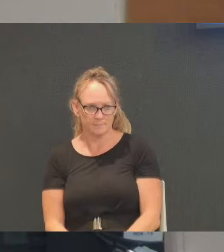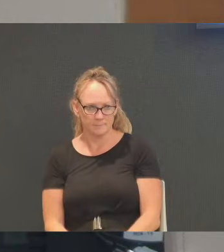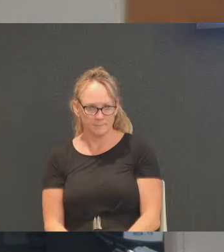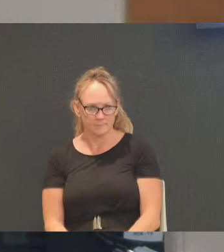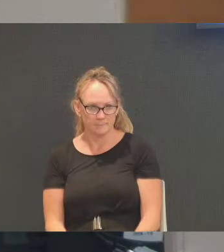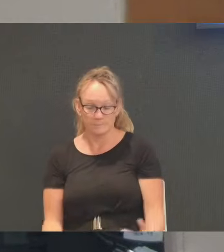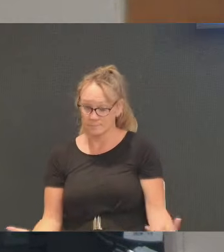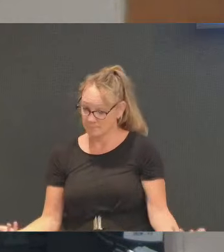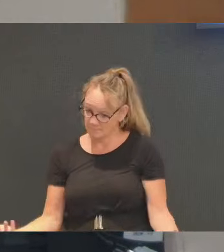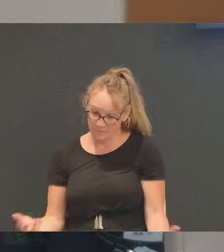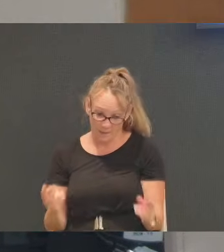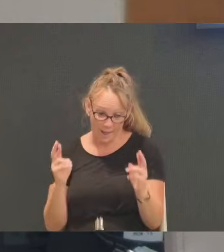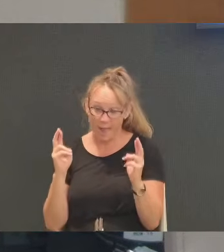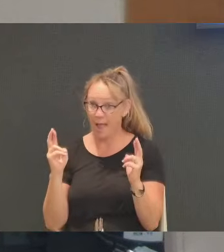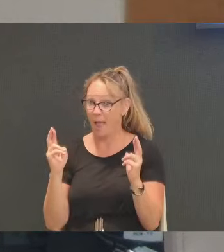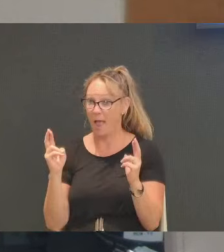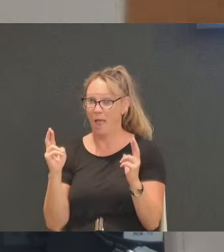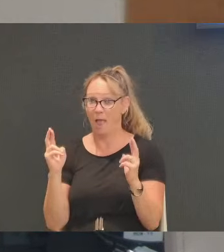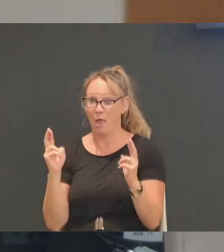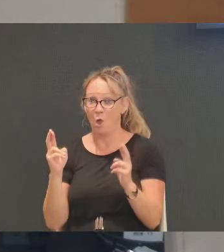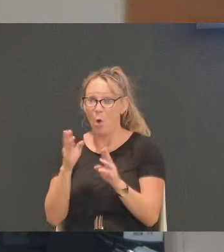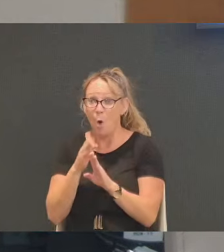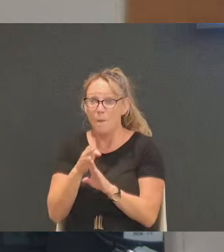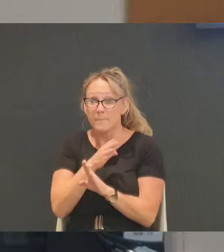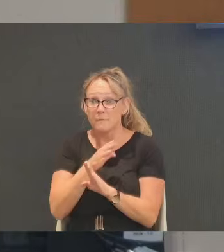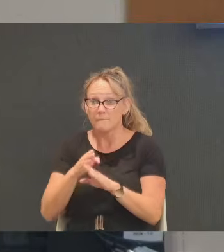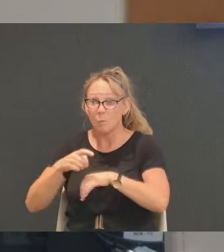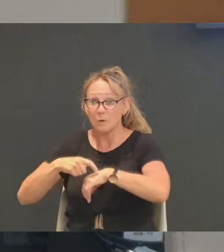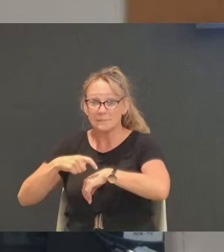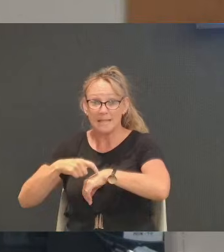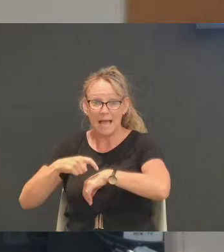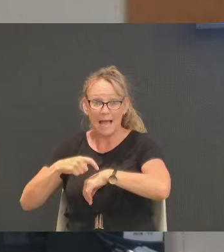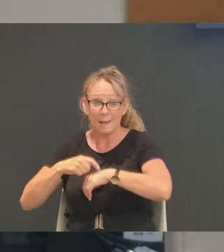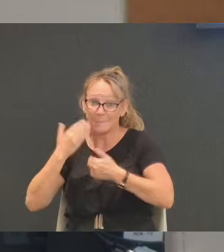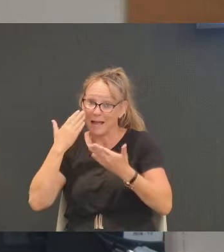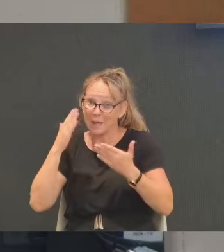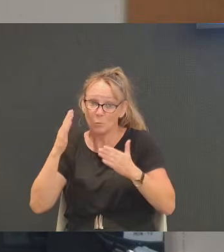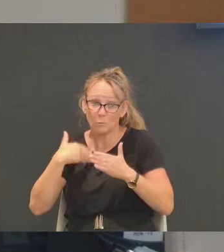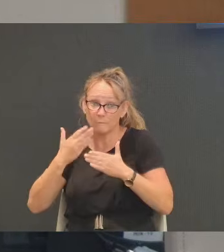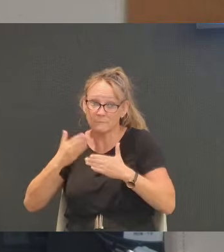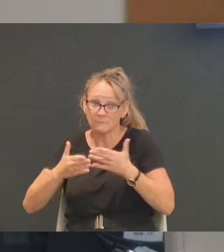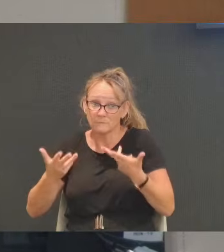I'm not sure I could get it all done before the timeline, but I think it's worth looking